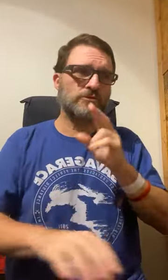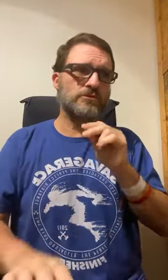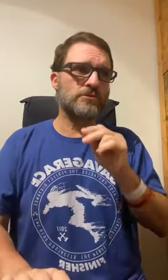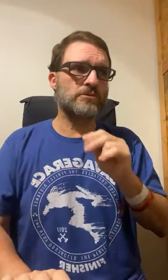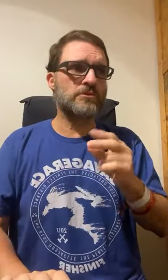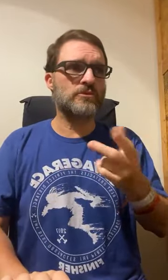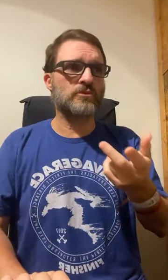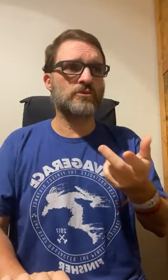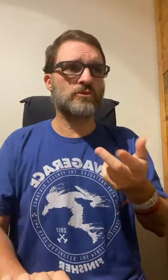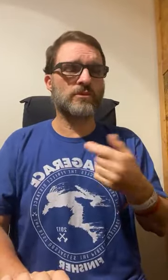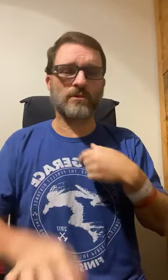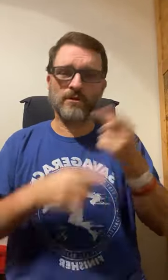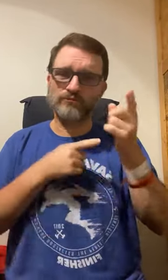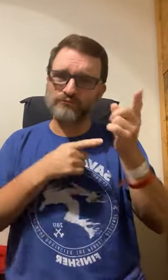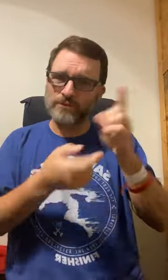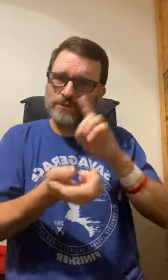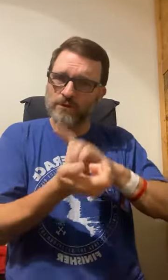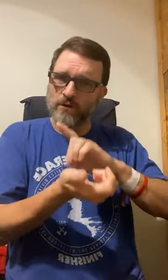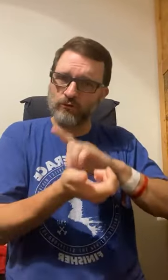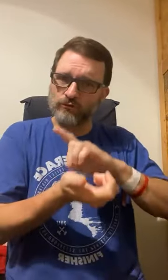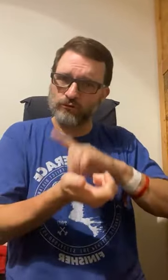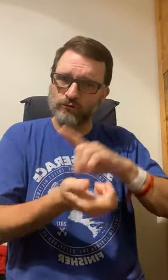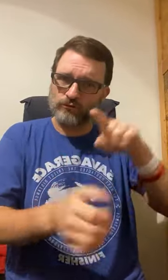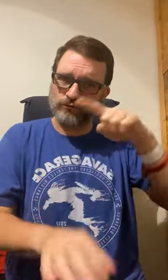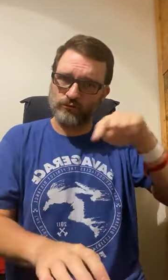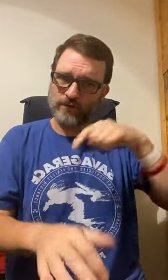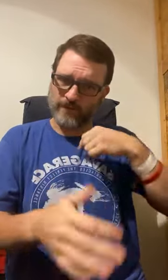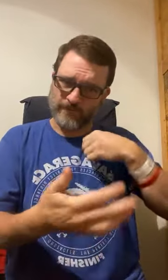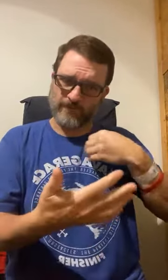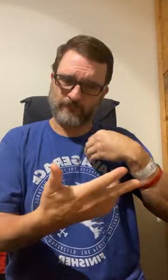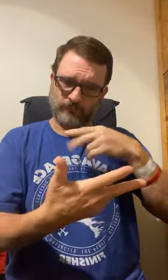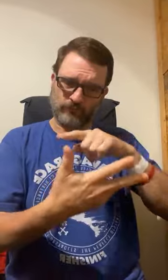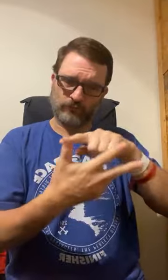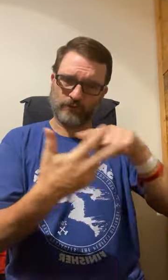Did I want to attack the hospital? No. Did I want to attack my doctors?